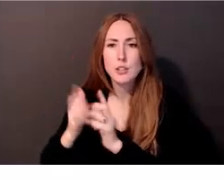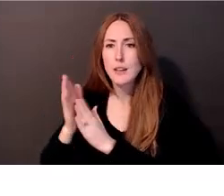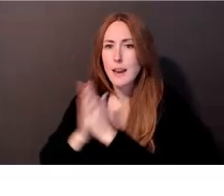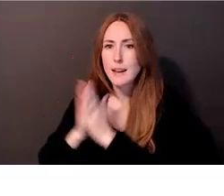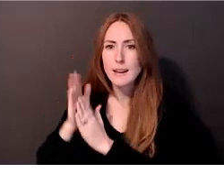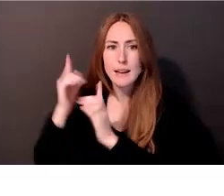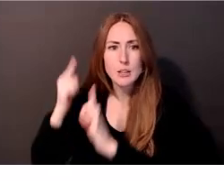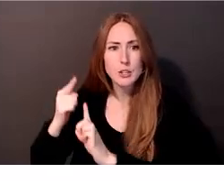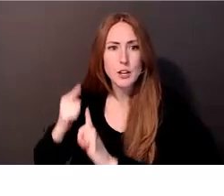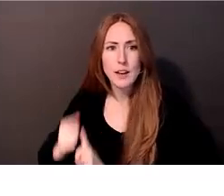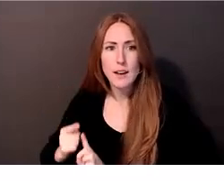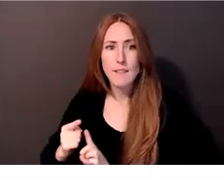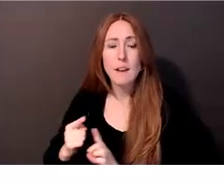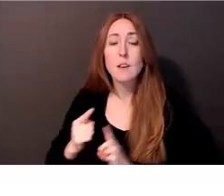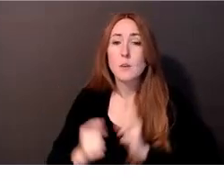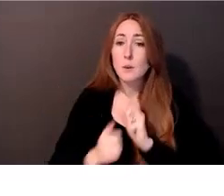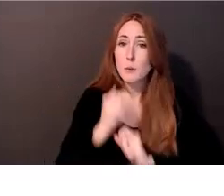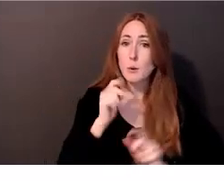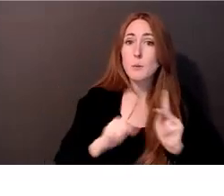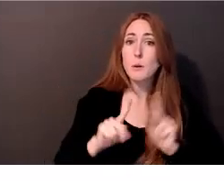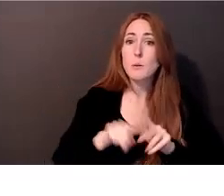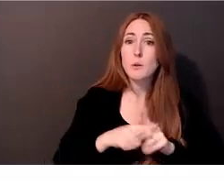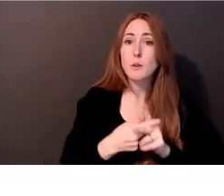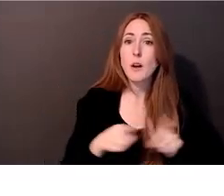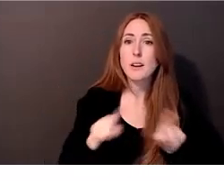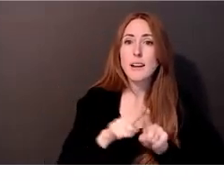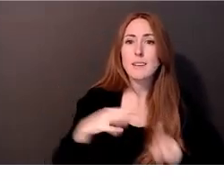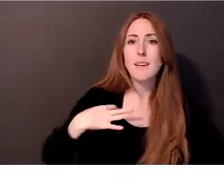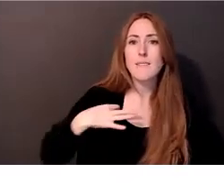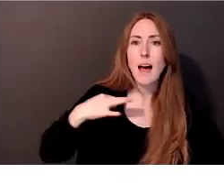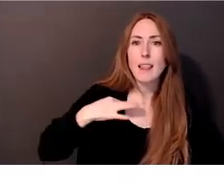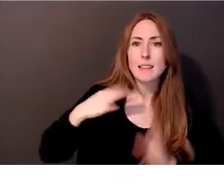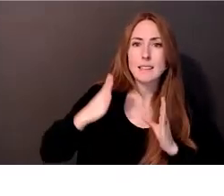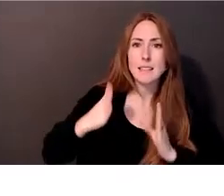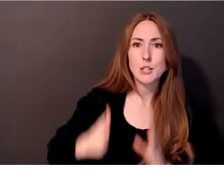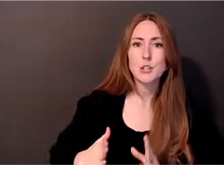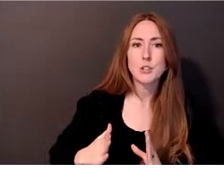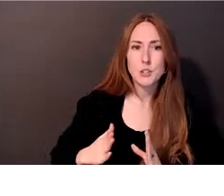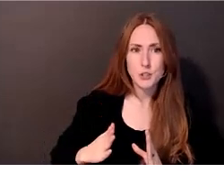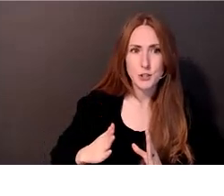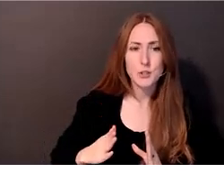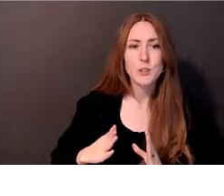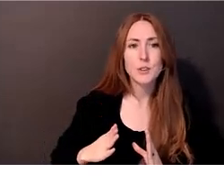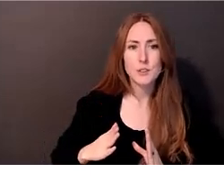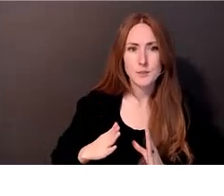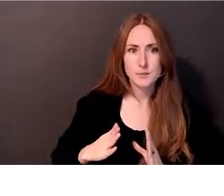And this indicates what extent they are motivated individuals.